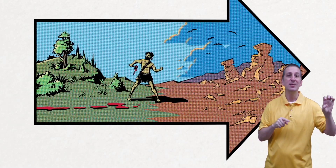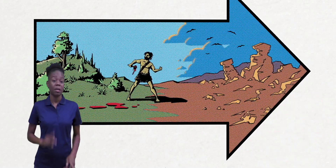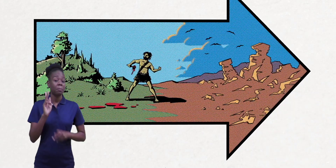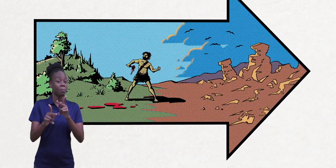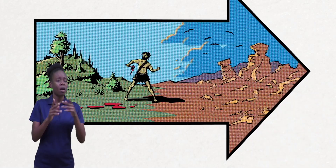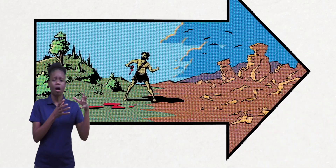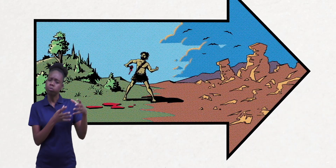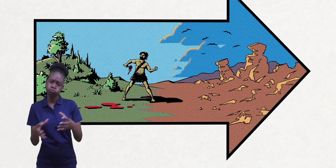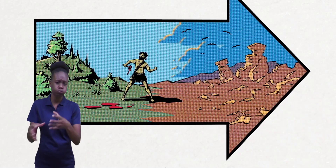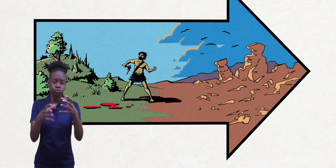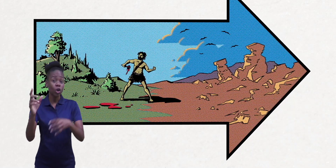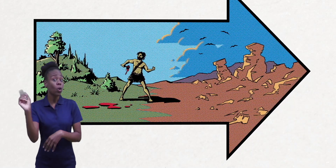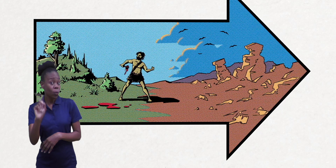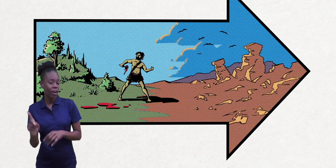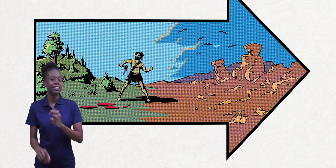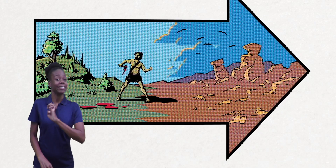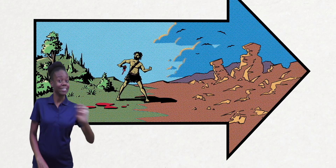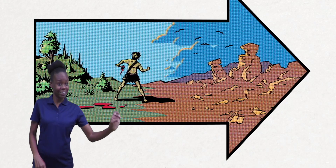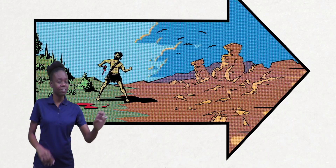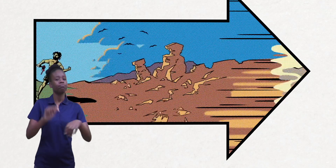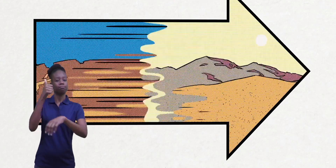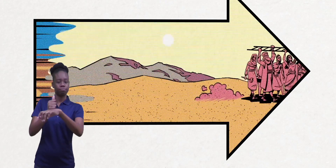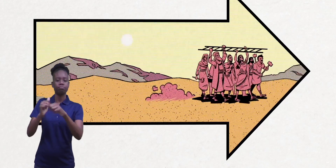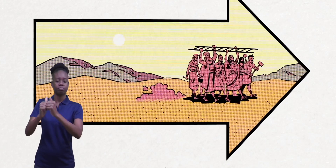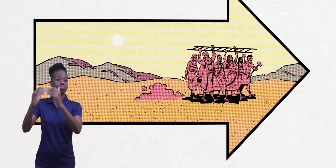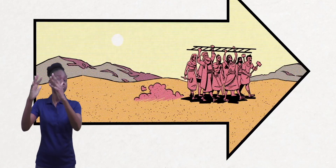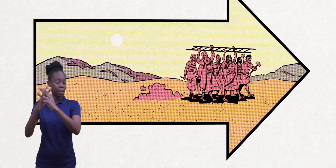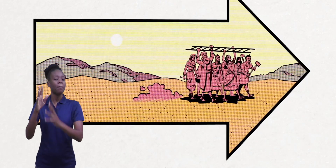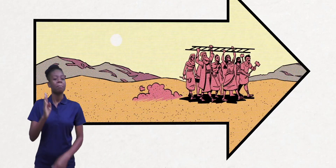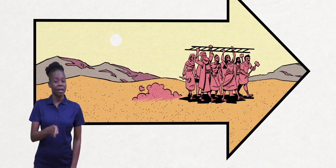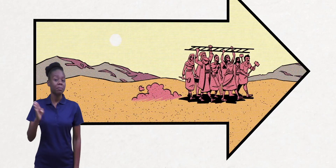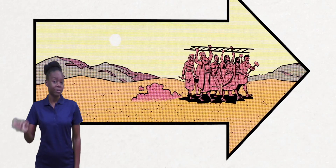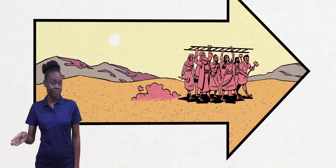Jon: People move to the east to build Babylon.